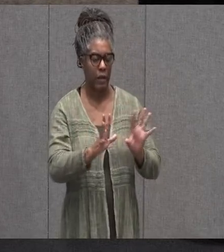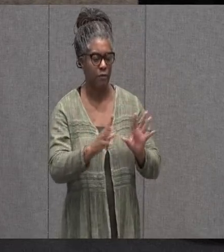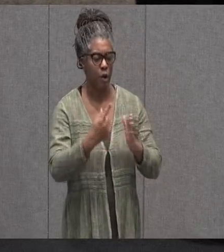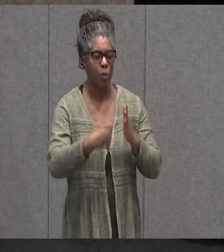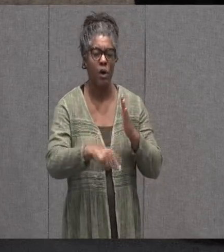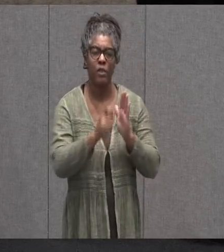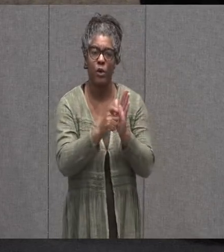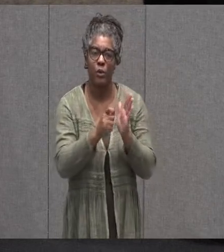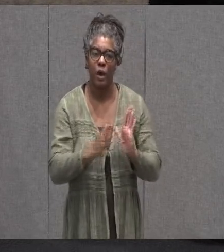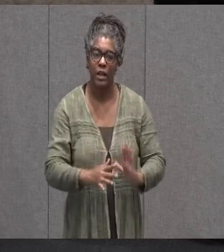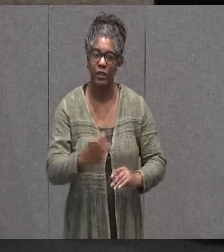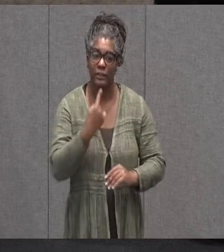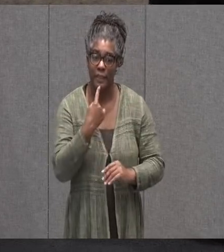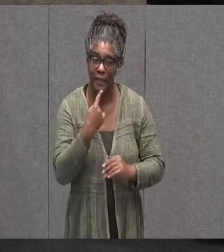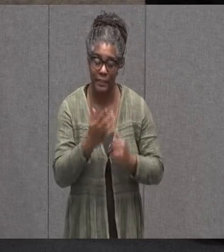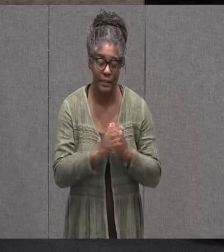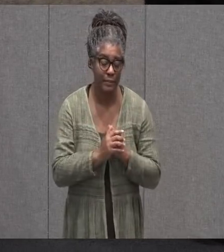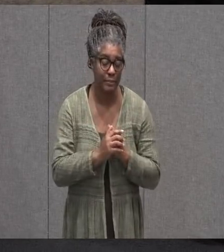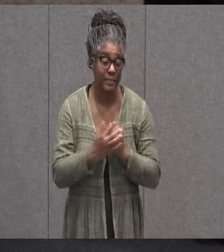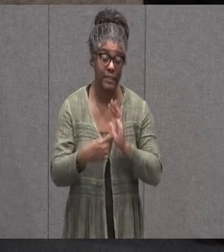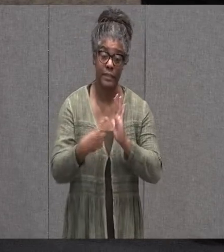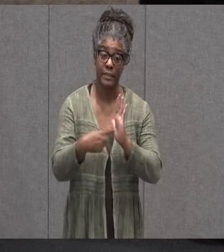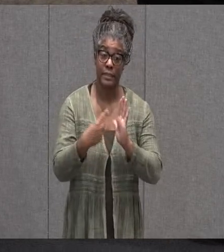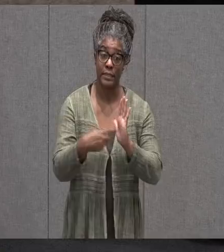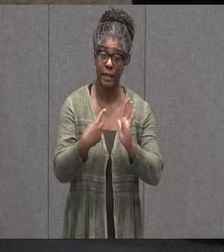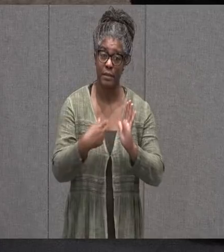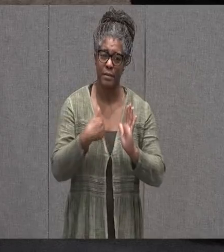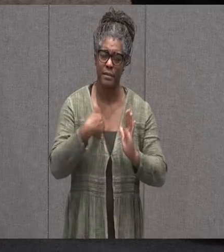Sometimes I ask myself whether I agree